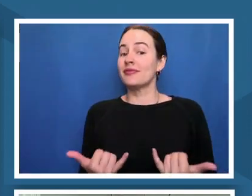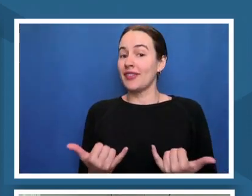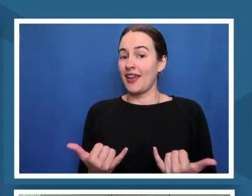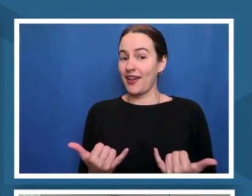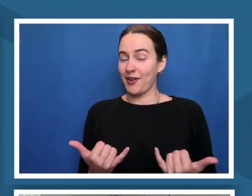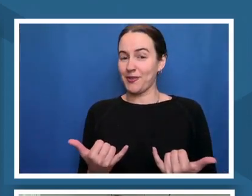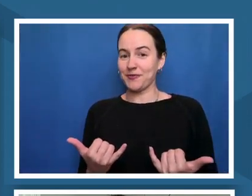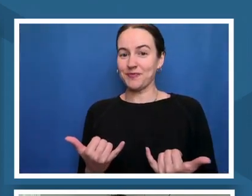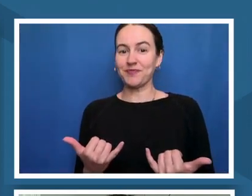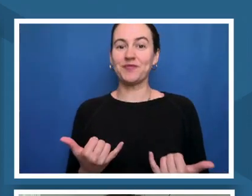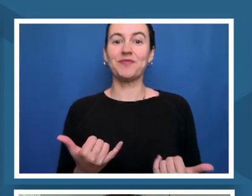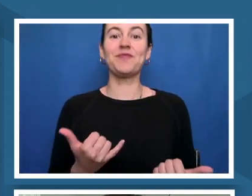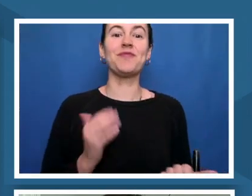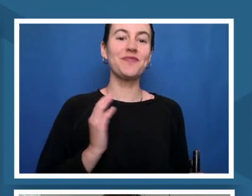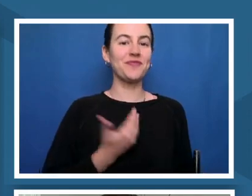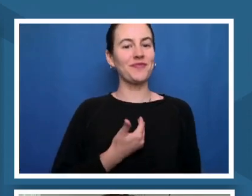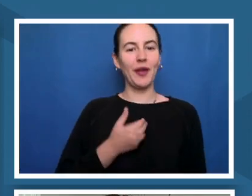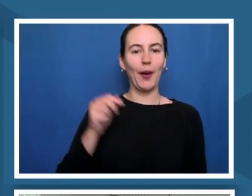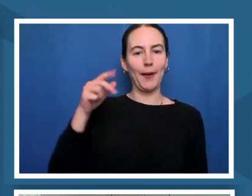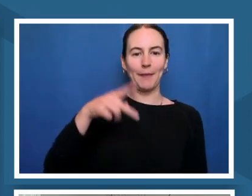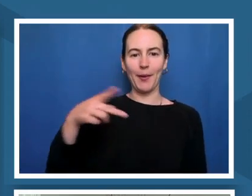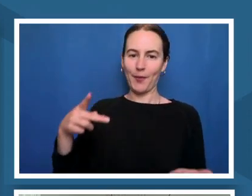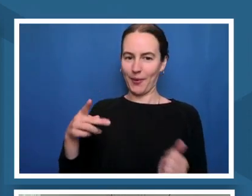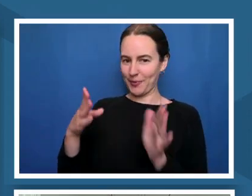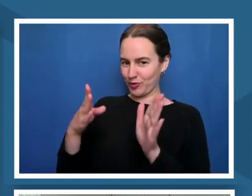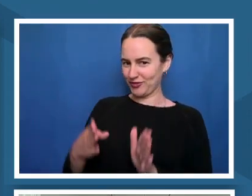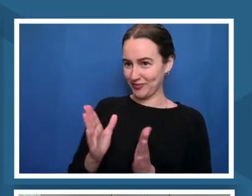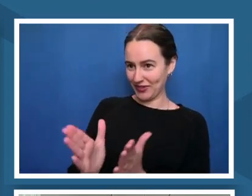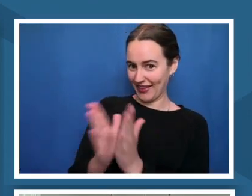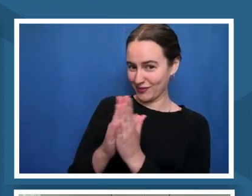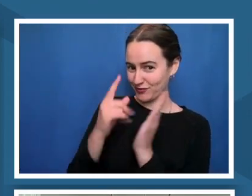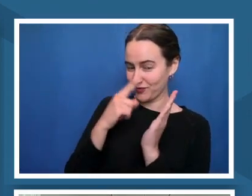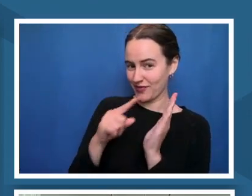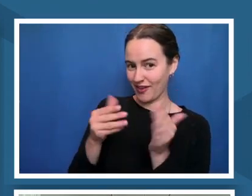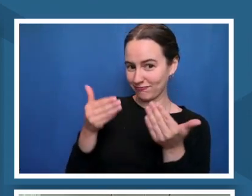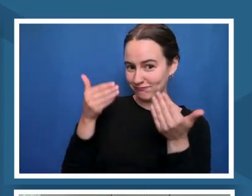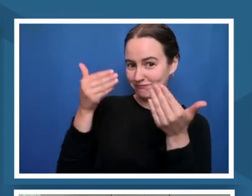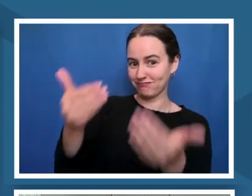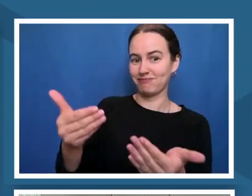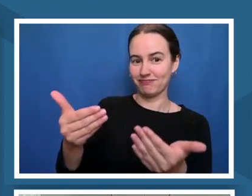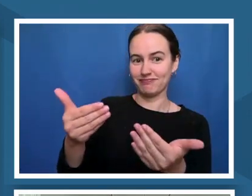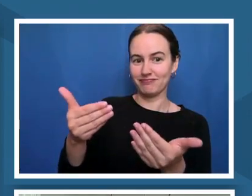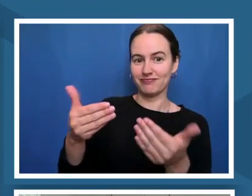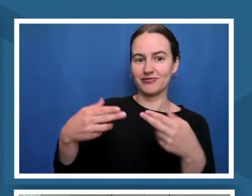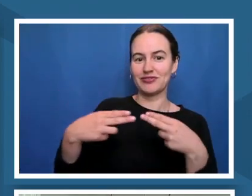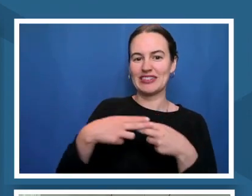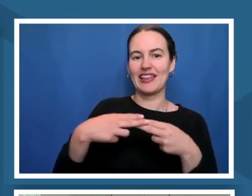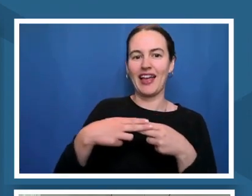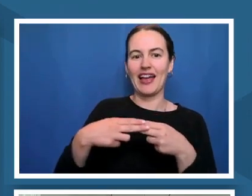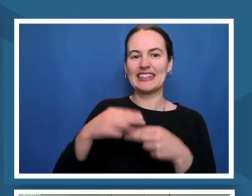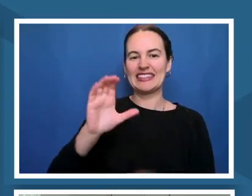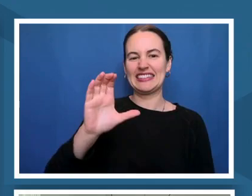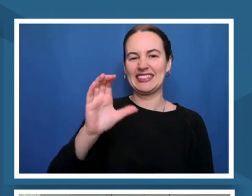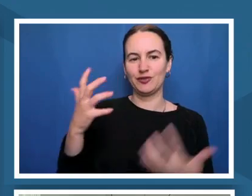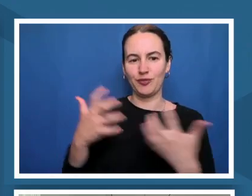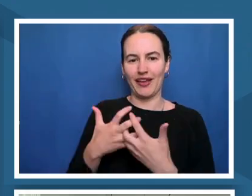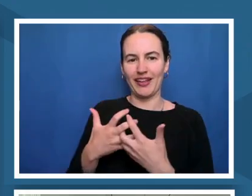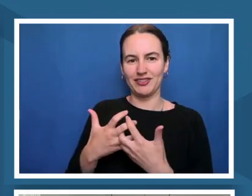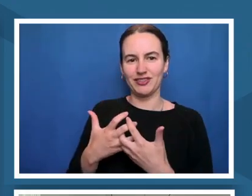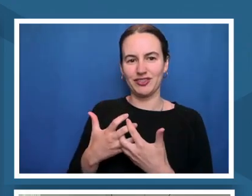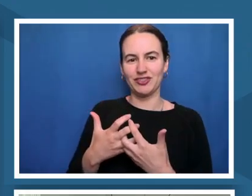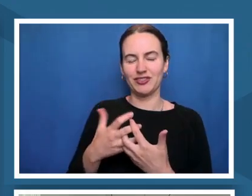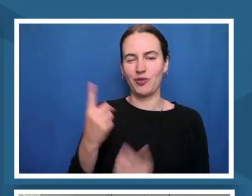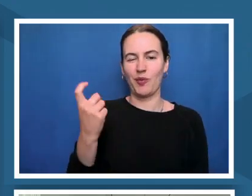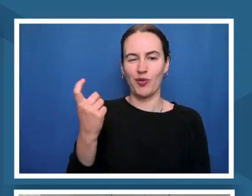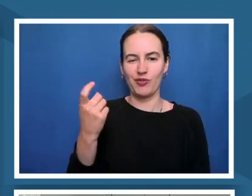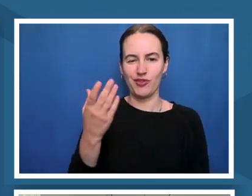powerpoint advancer to do is advance to